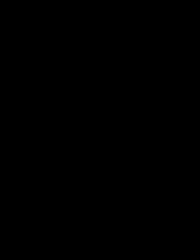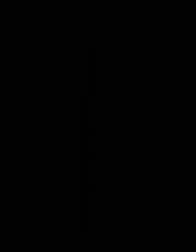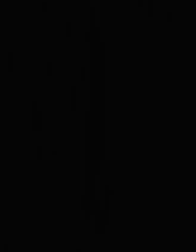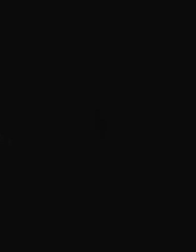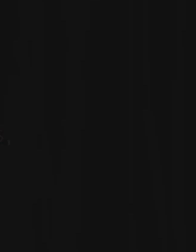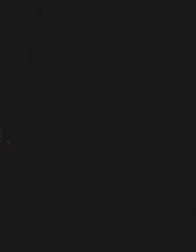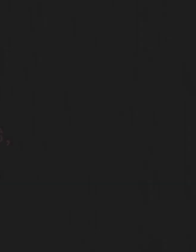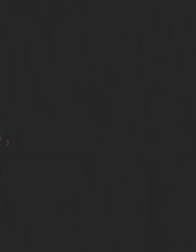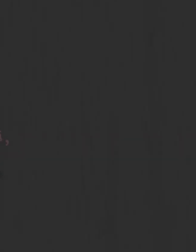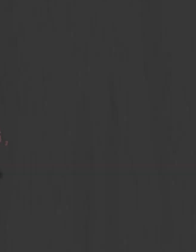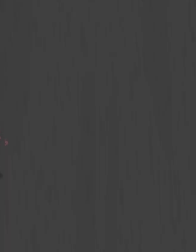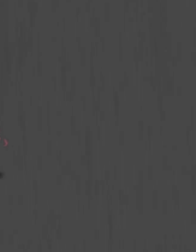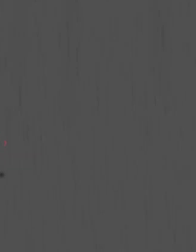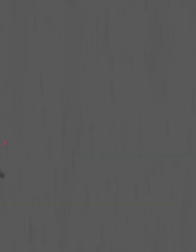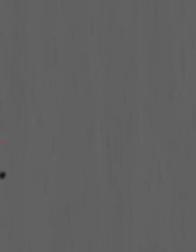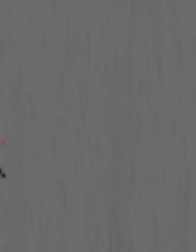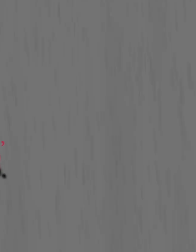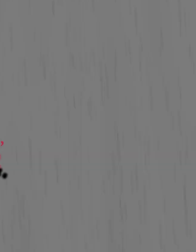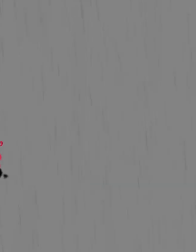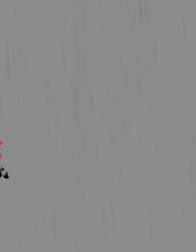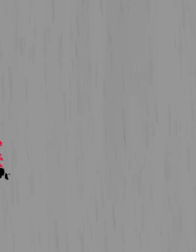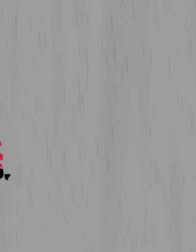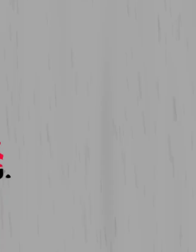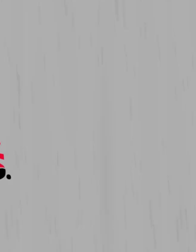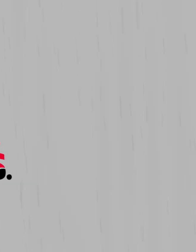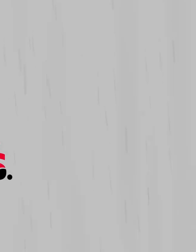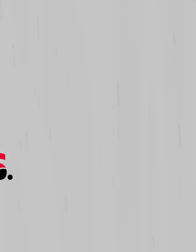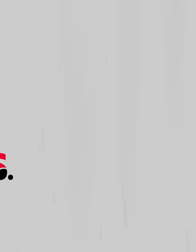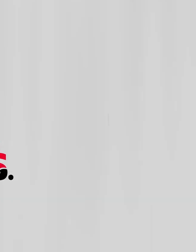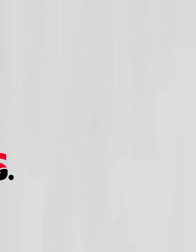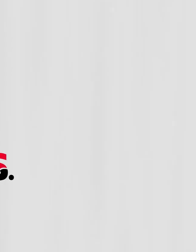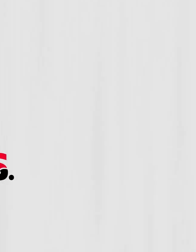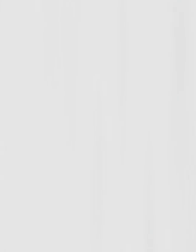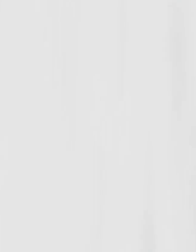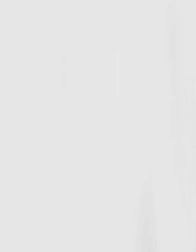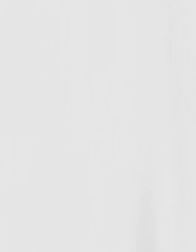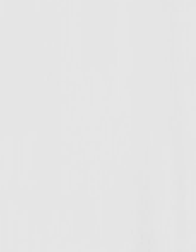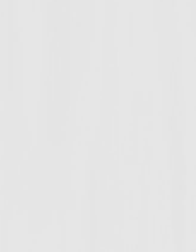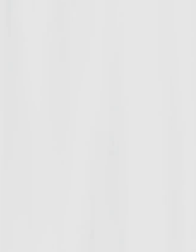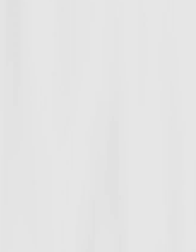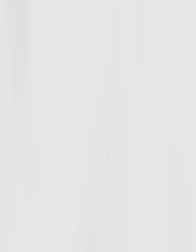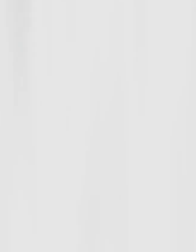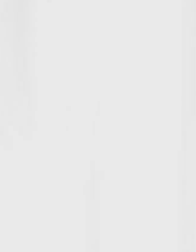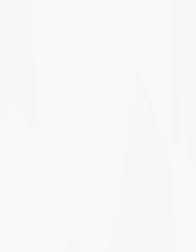Transcriber: Amina Batsola Reviewer: Elisabeth Buffard